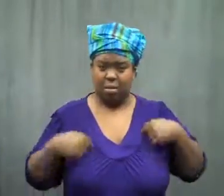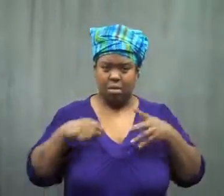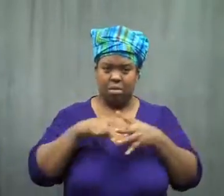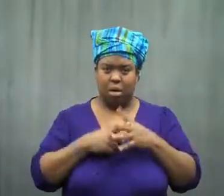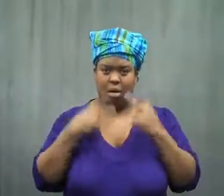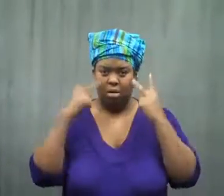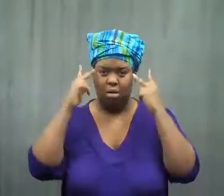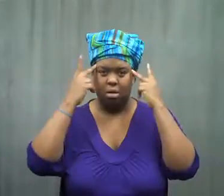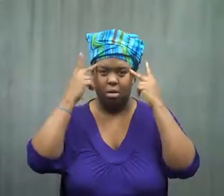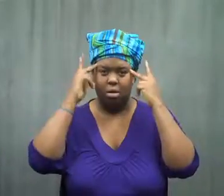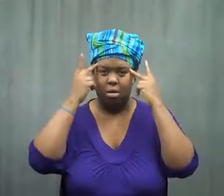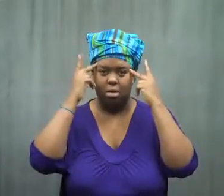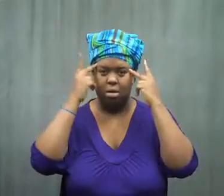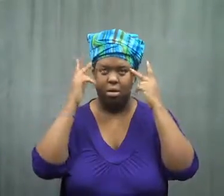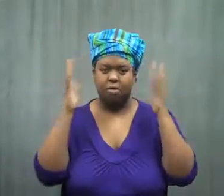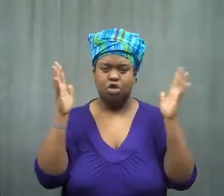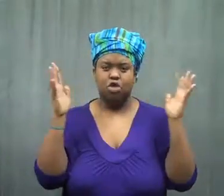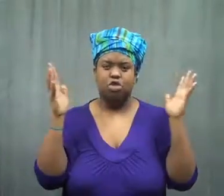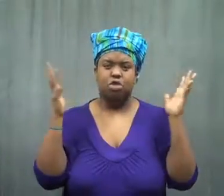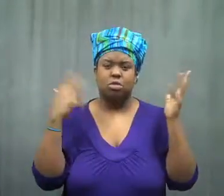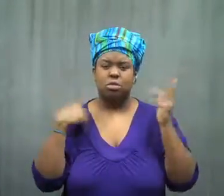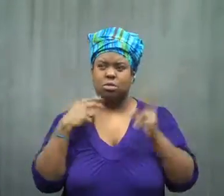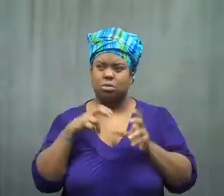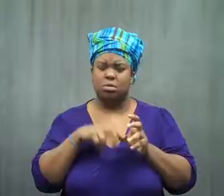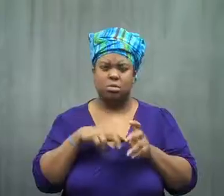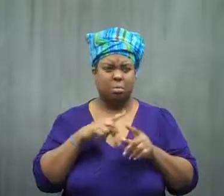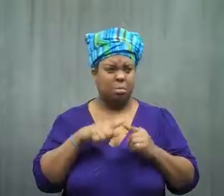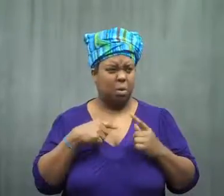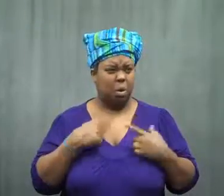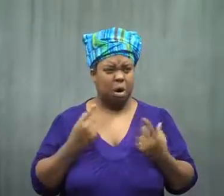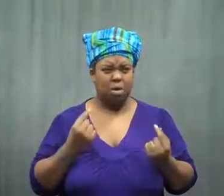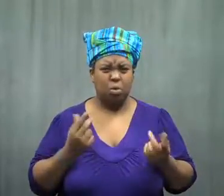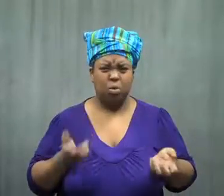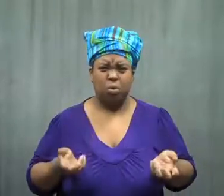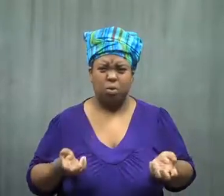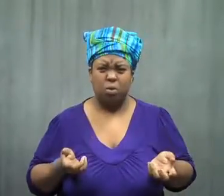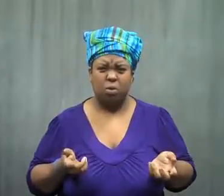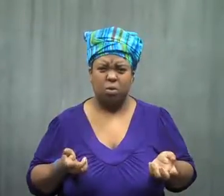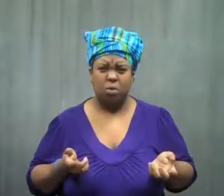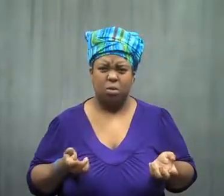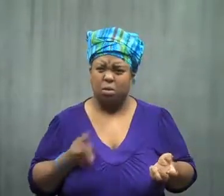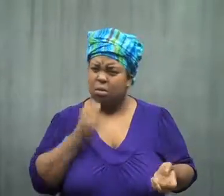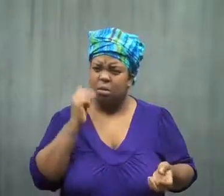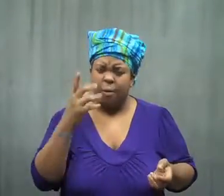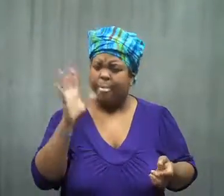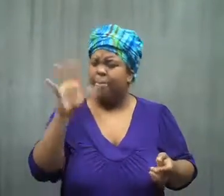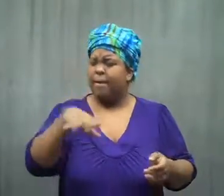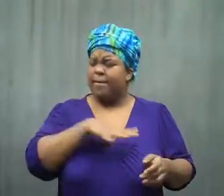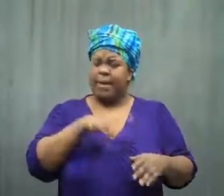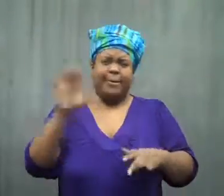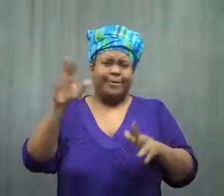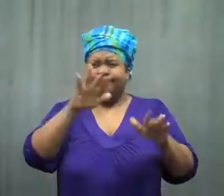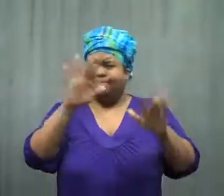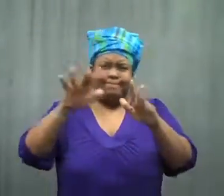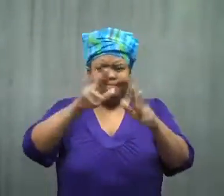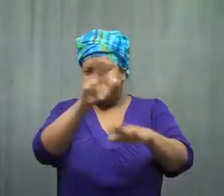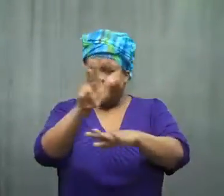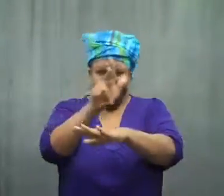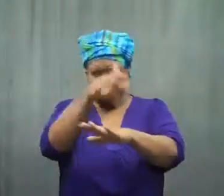I was paranoid. I was in trouble, but what did I do? But anyway, we rode the bus and got home.